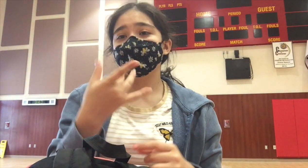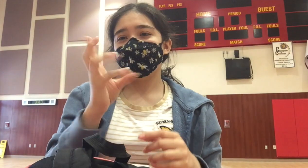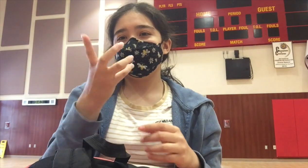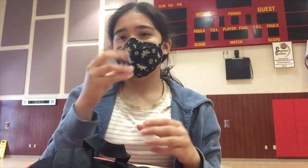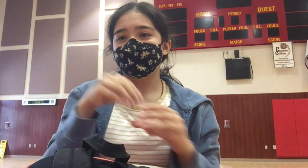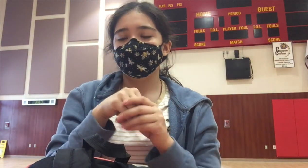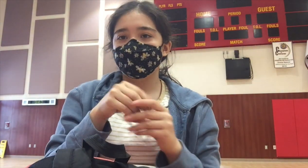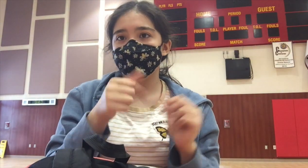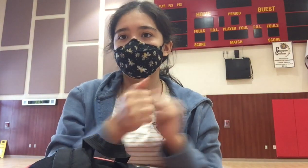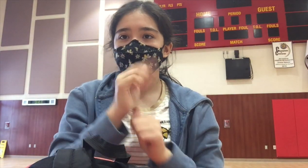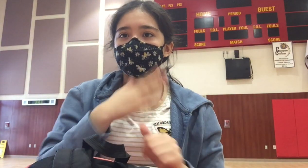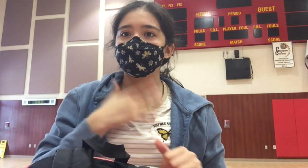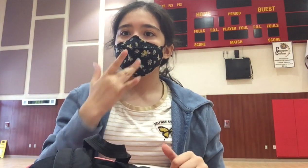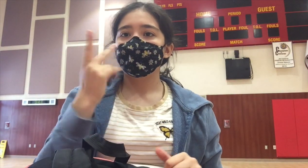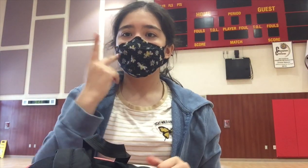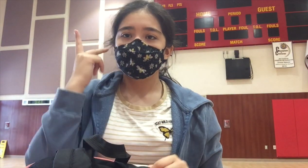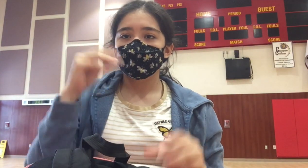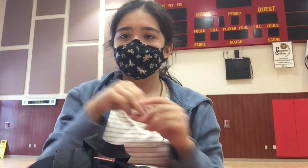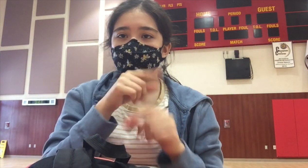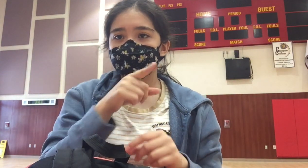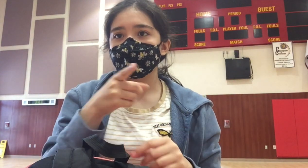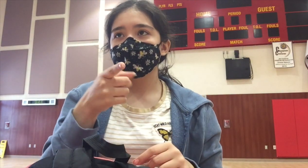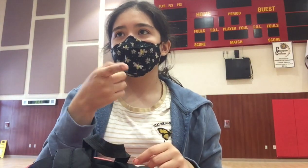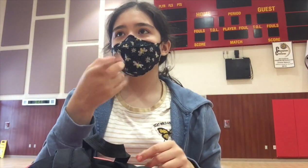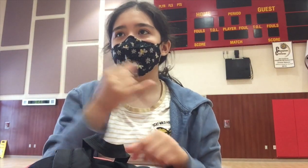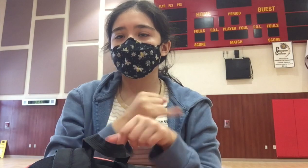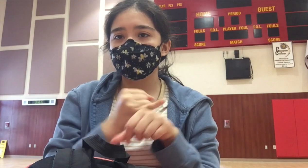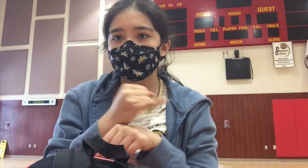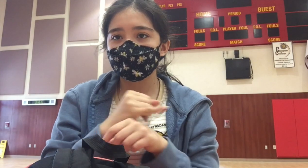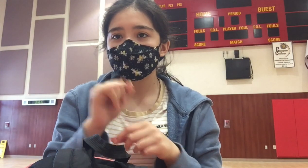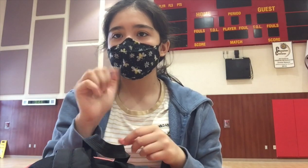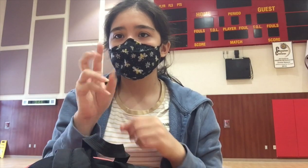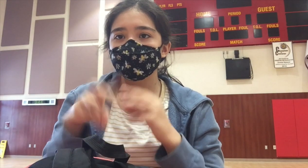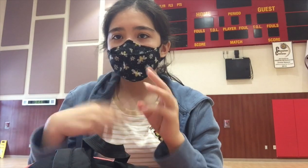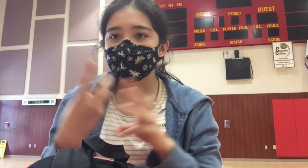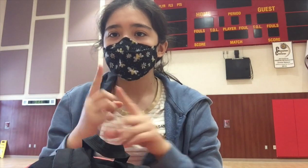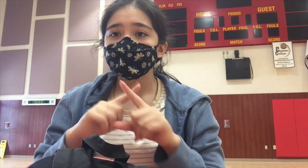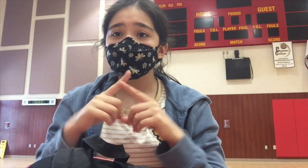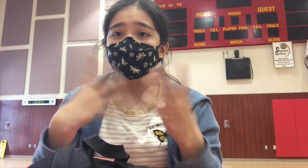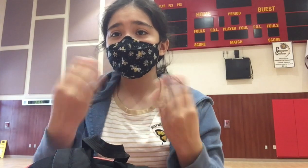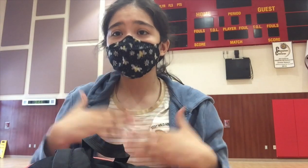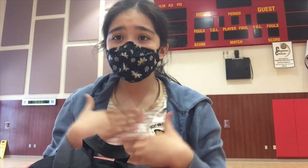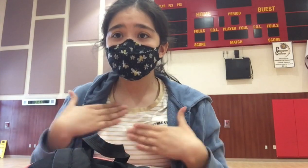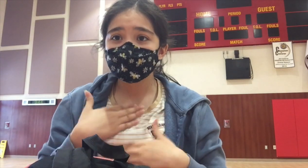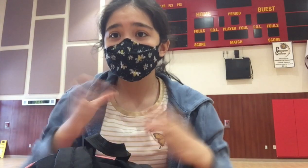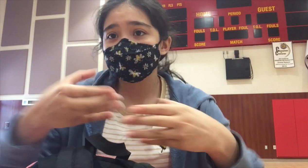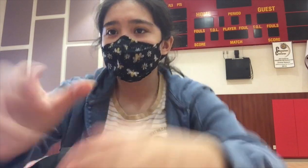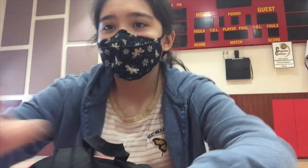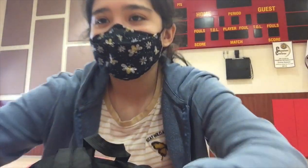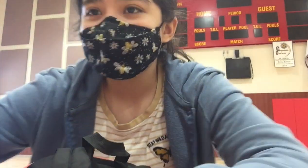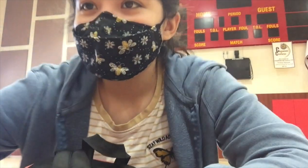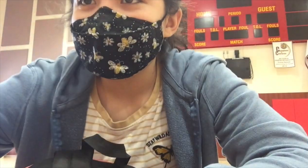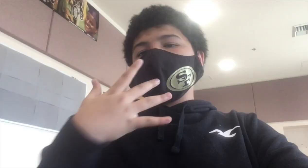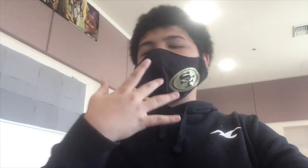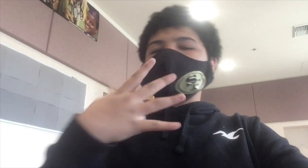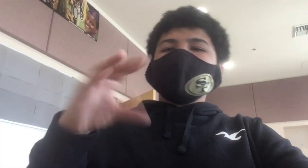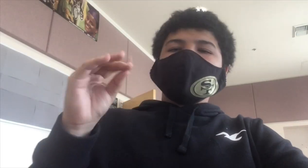And we've been home most the time, but in 6th grade, that was my favorite. Memory was Catalina Island trip and Sea World and different things that we did that were fun.